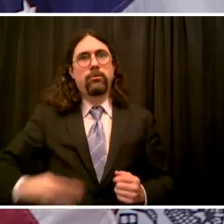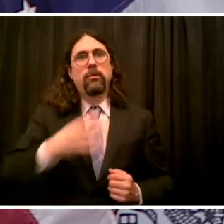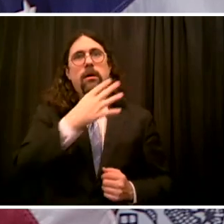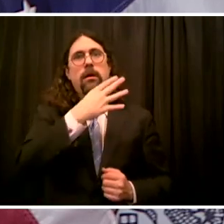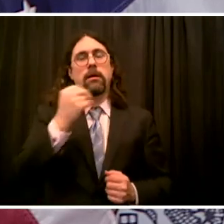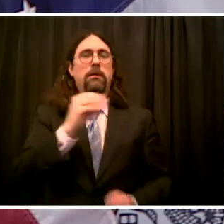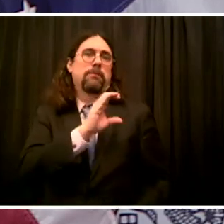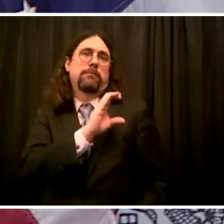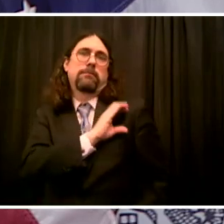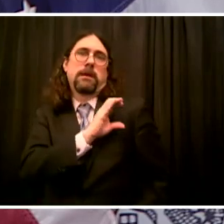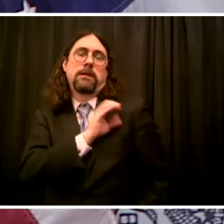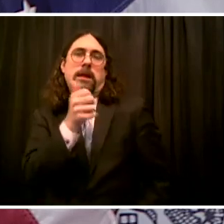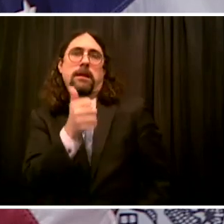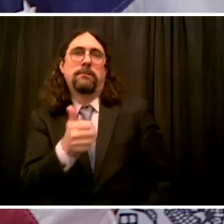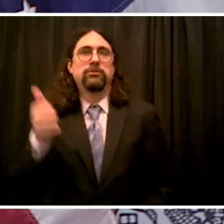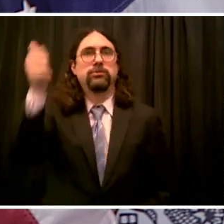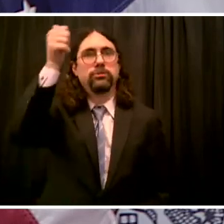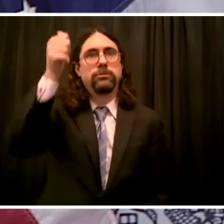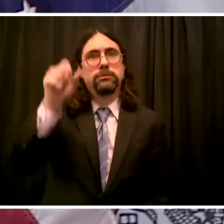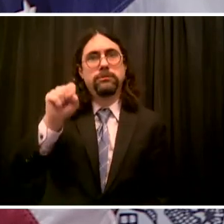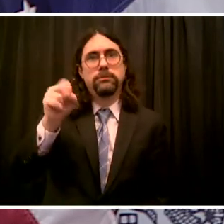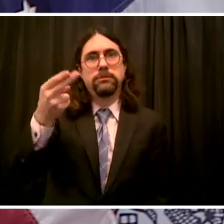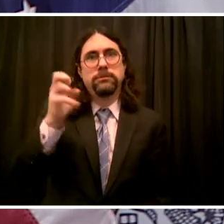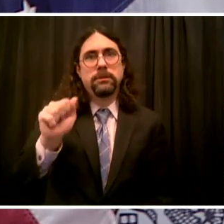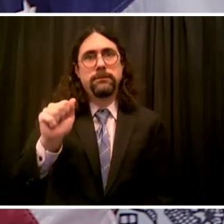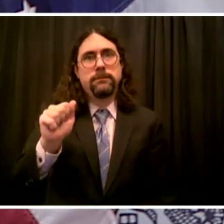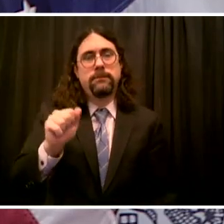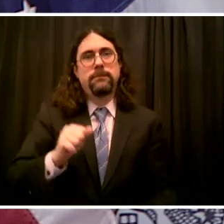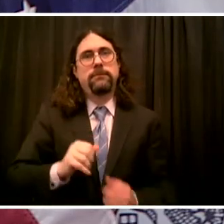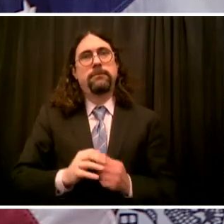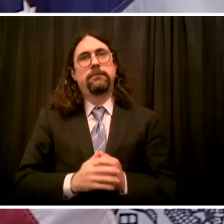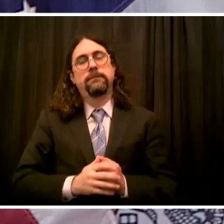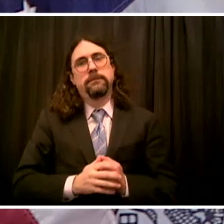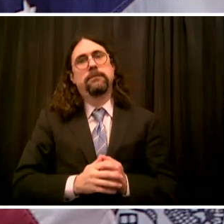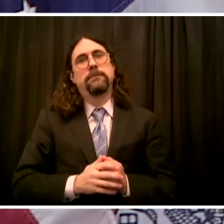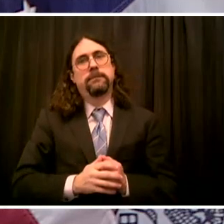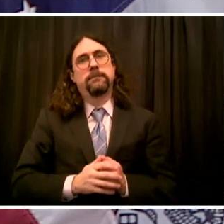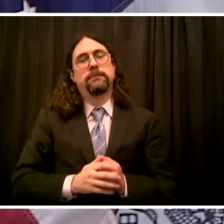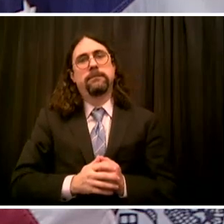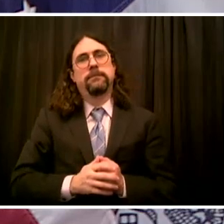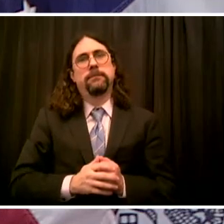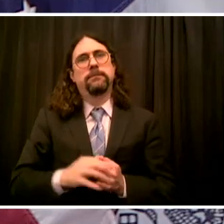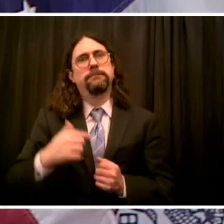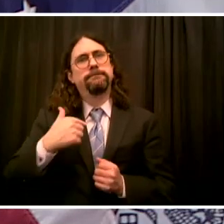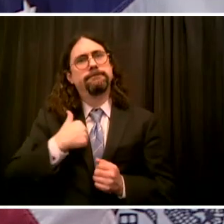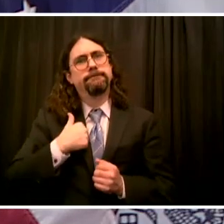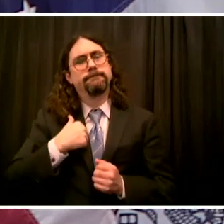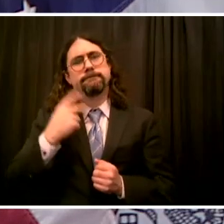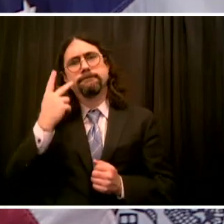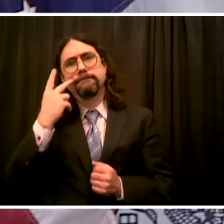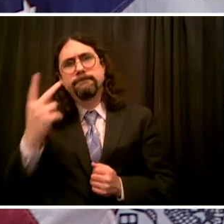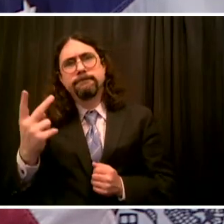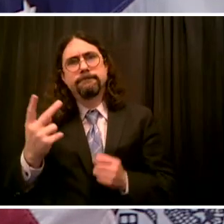YOU, MR. MAYOR, AND COMMISSIONER SAHE. GIVEN THE INTEREST AND THE FOS CUON HOW